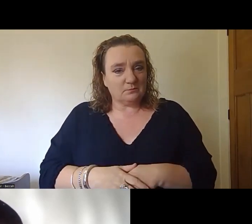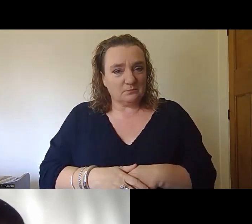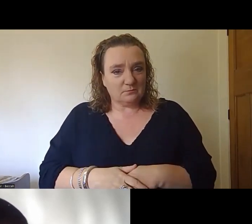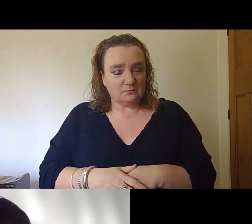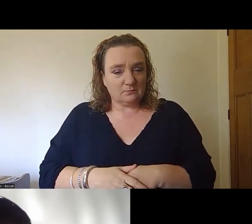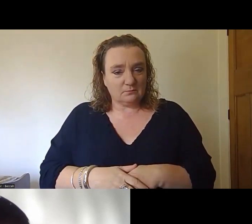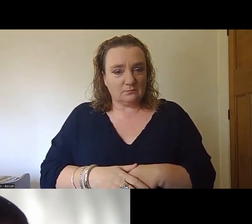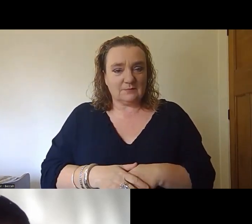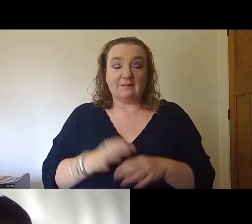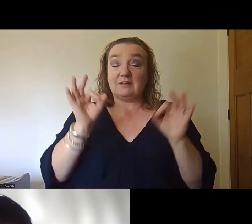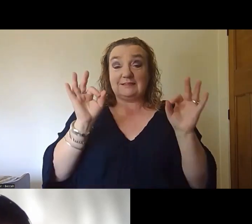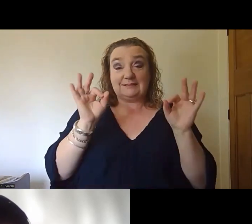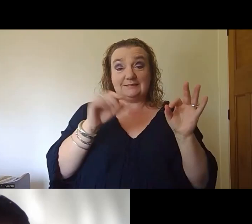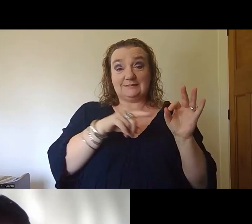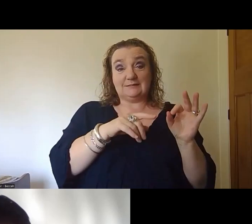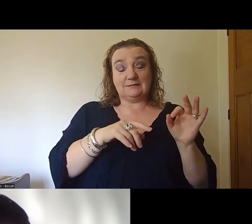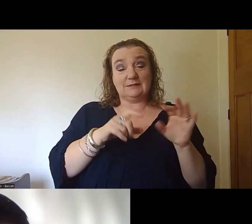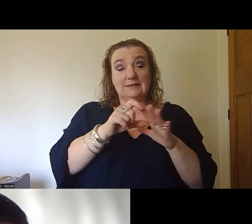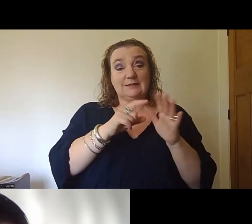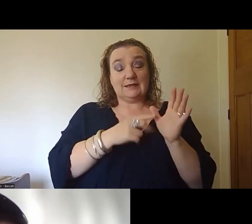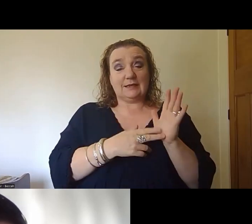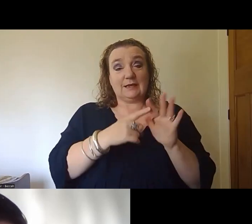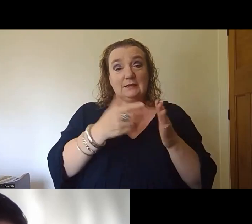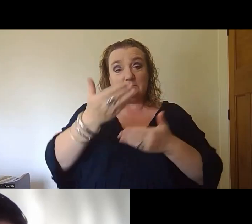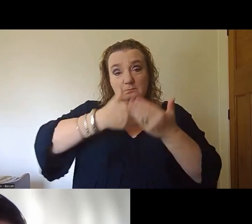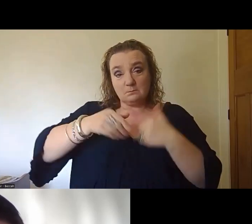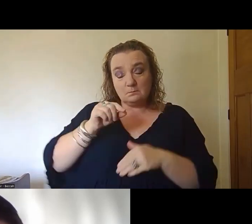Fabulous, then tell me a little bit about,